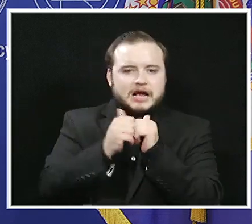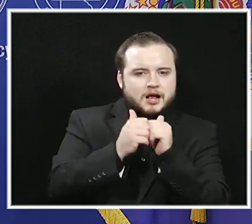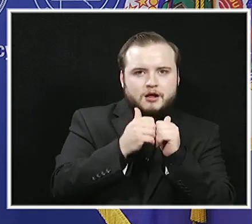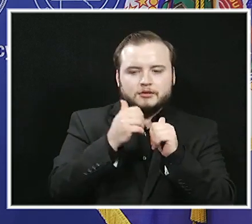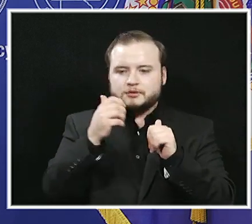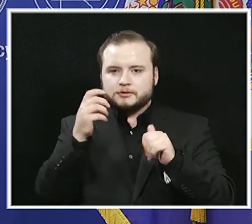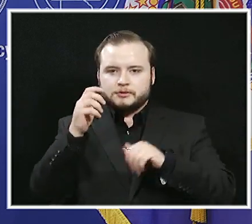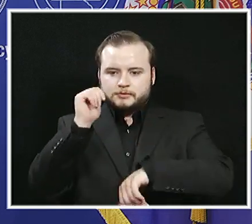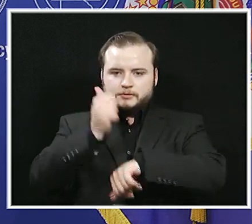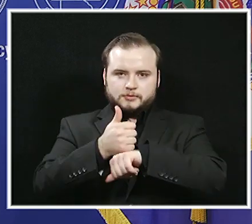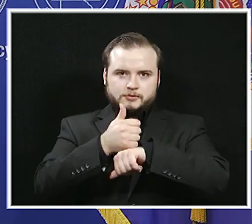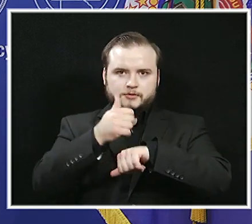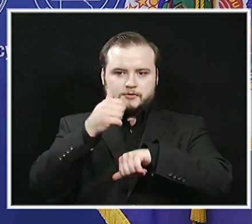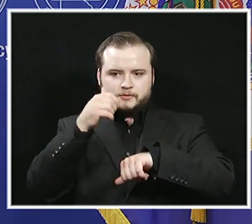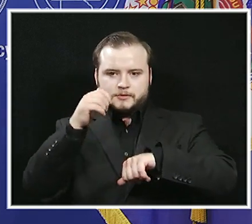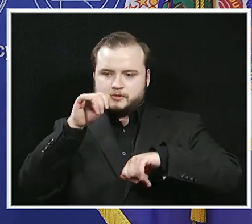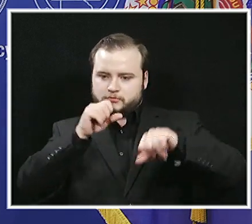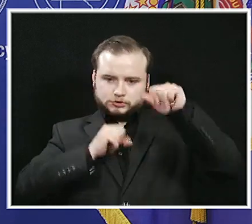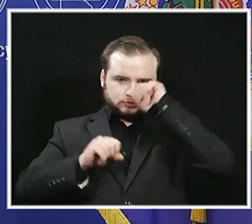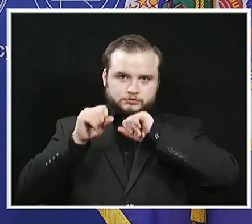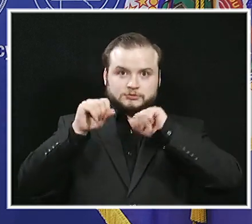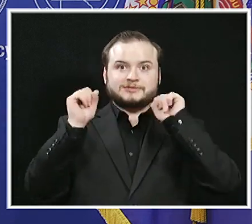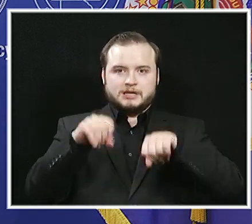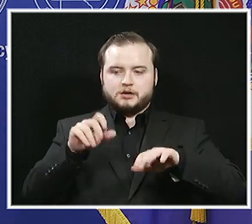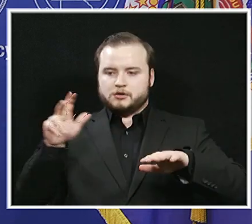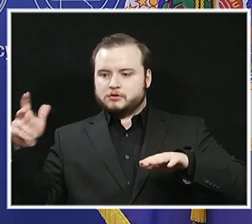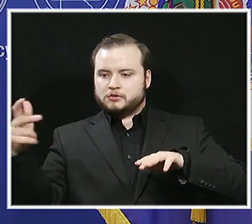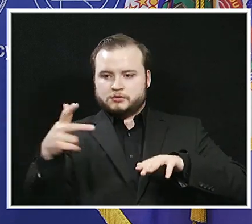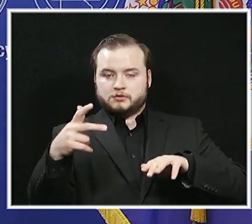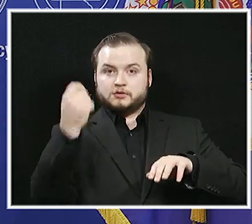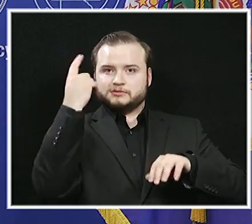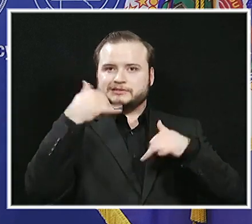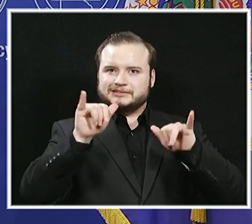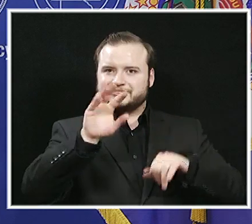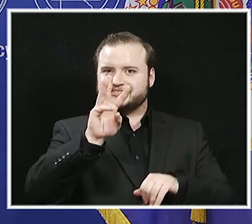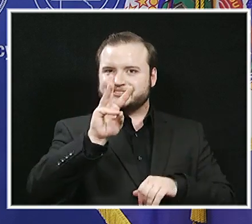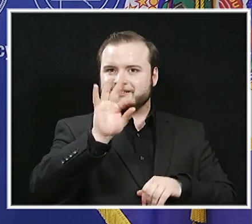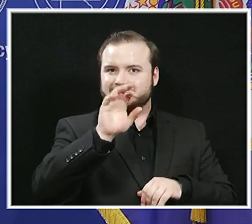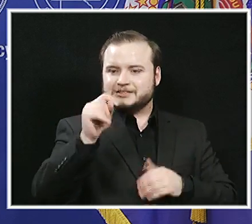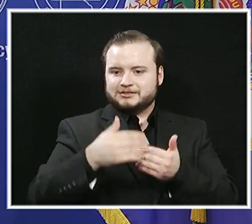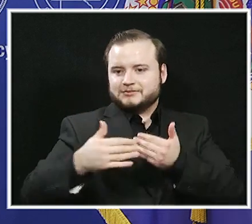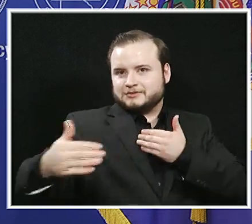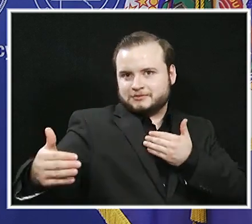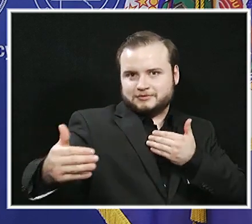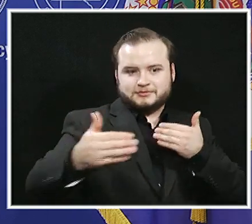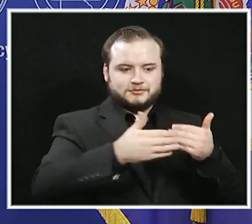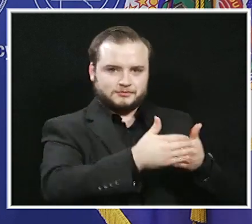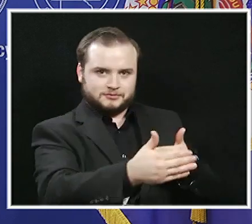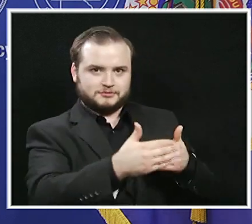in every case possible we ask them to stay in their car. You might have to get out of your car to pick something up, but make sure you do that,